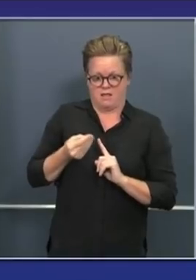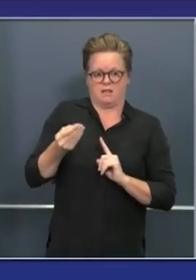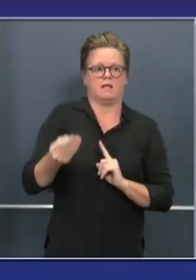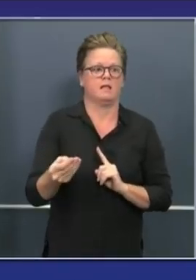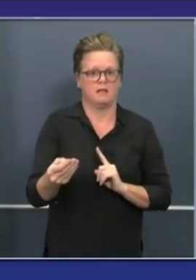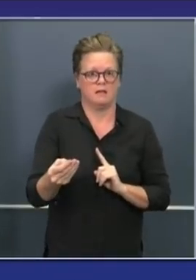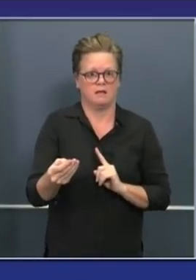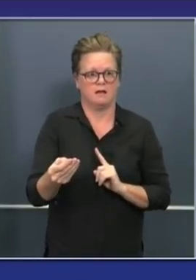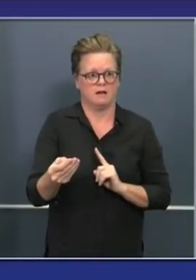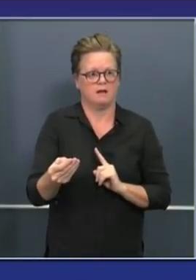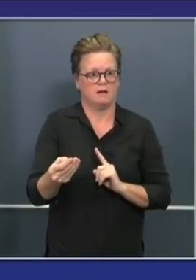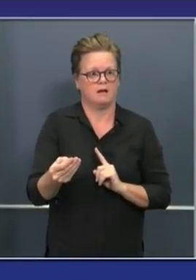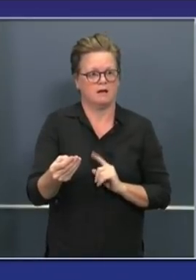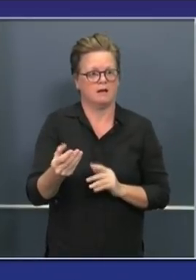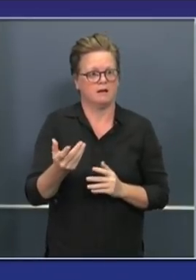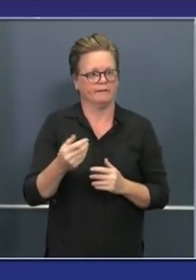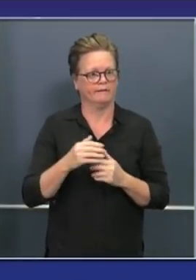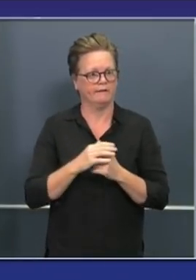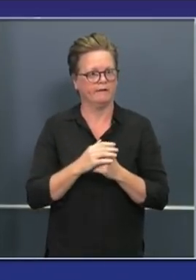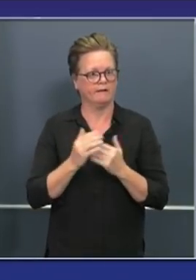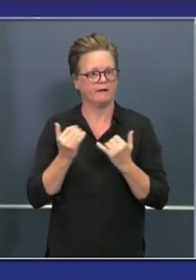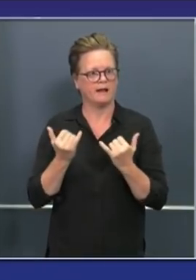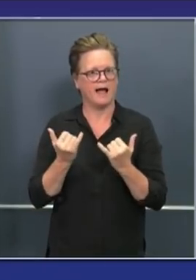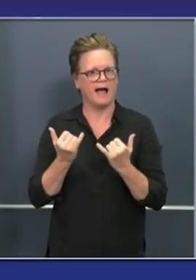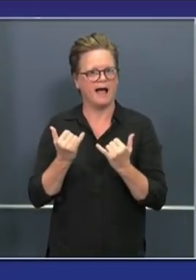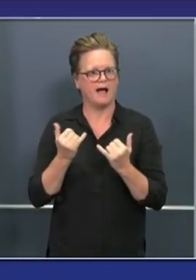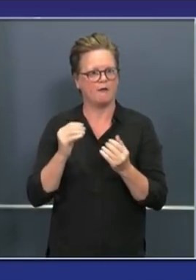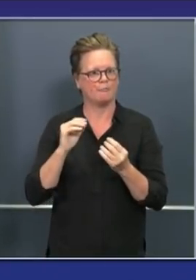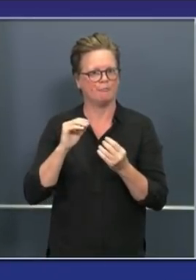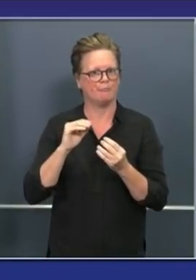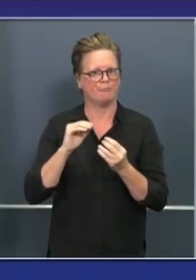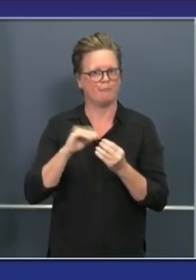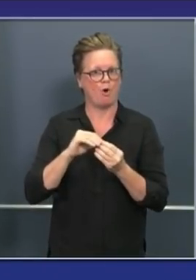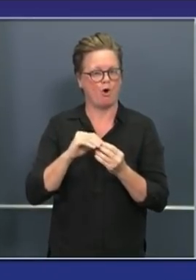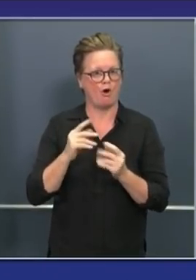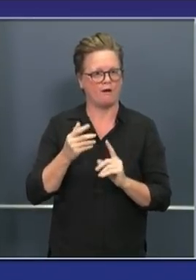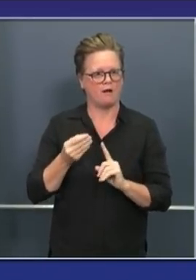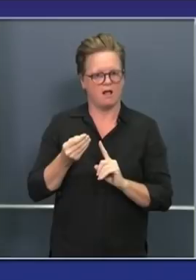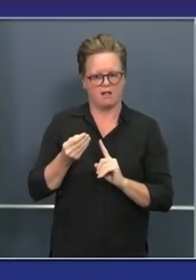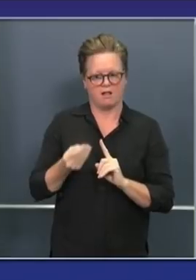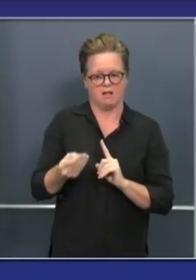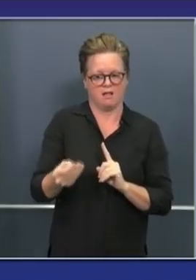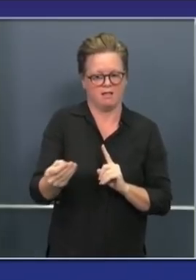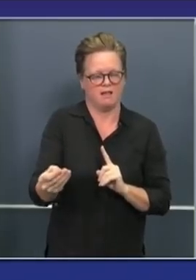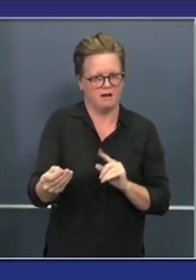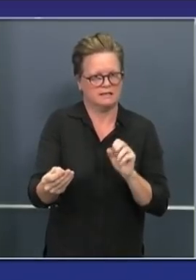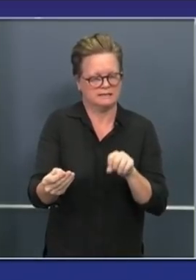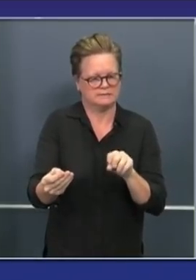PEOPLE THAT WERE INFECTED WERE SPREADING THE VIRUS AT A MODESTLY HIGHER RATE THAN YOU SEE IN THE LAST NUMBER OF